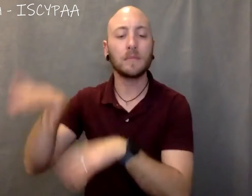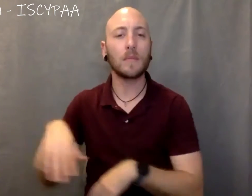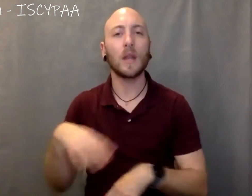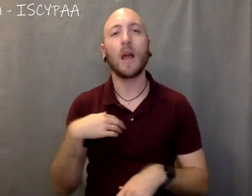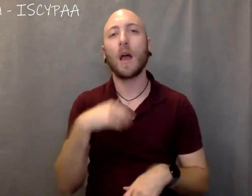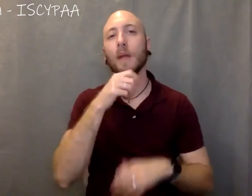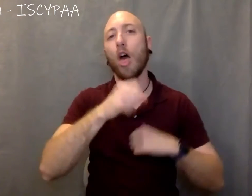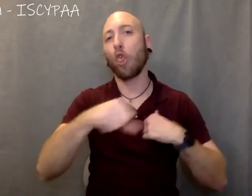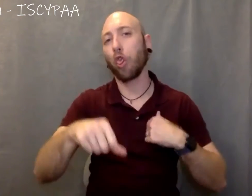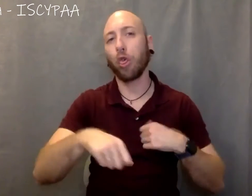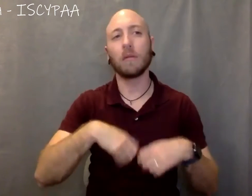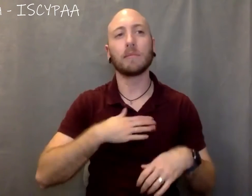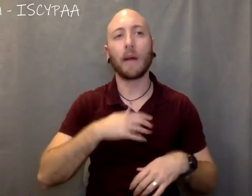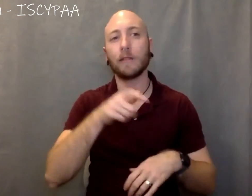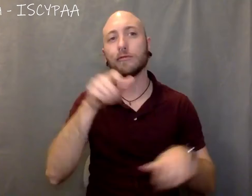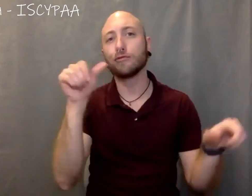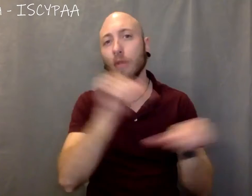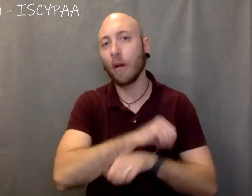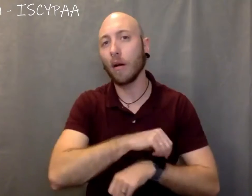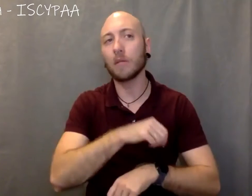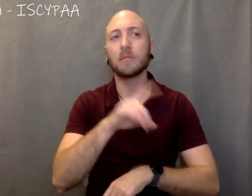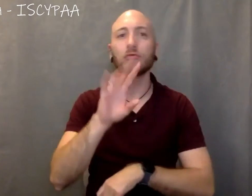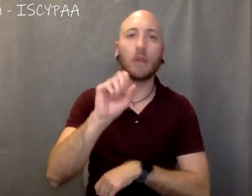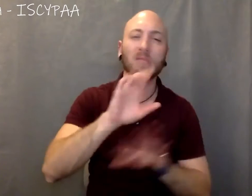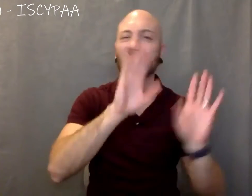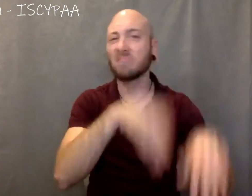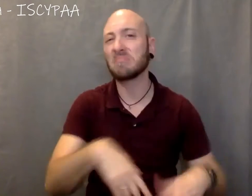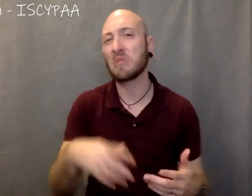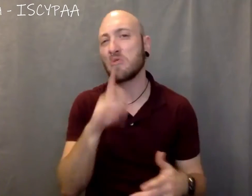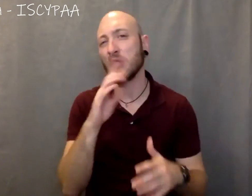pretty much the same but what I will tell you is that, you know, alcohol wasn't the problem,